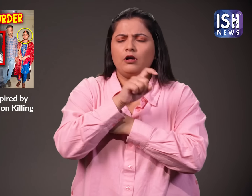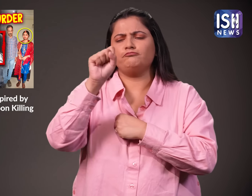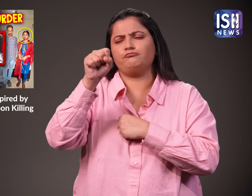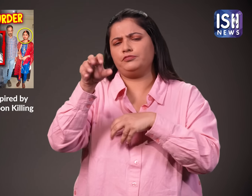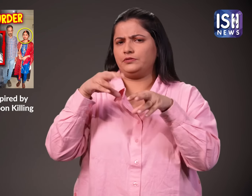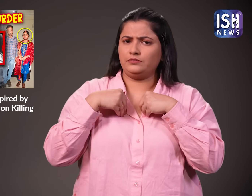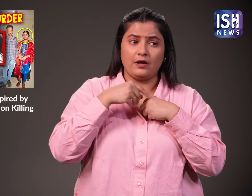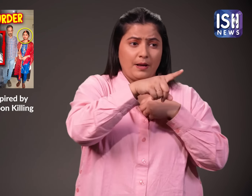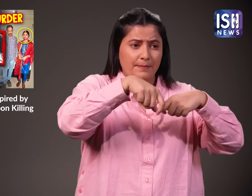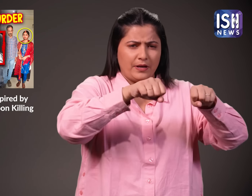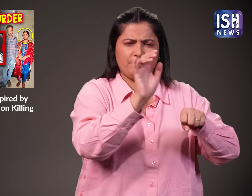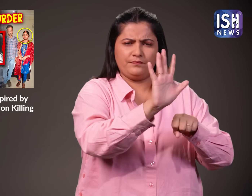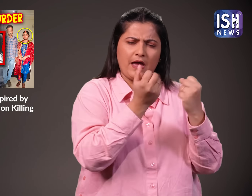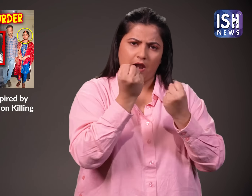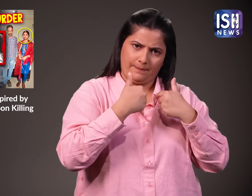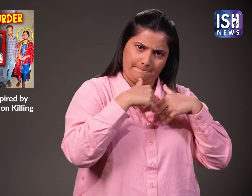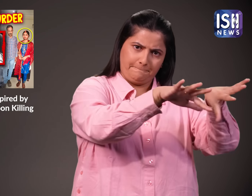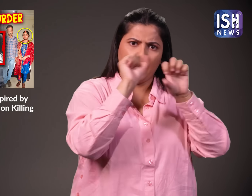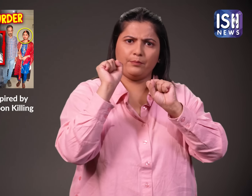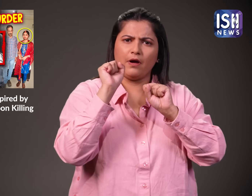He agreed and was told that a car would pick him up.